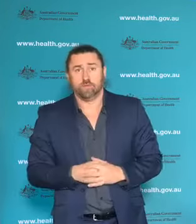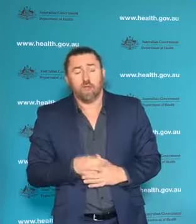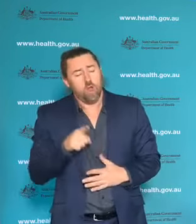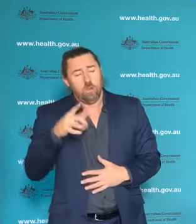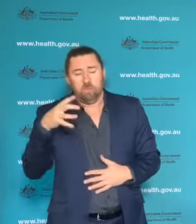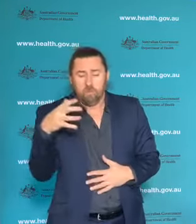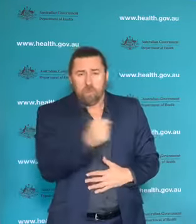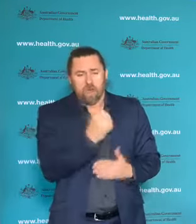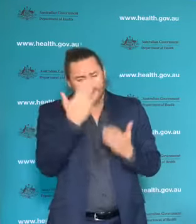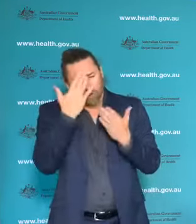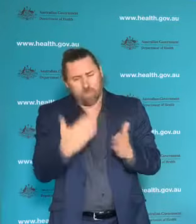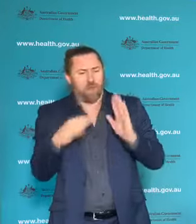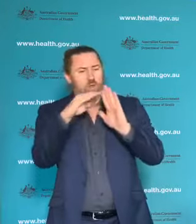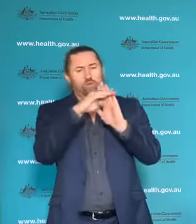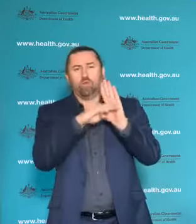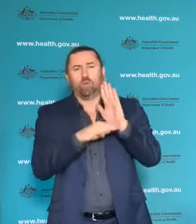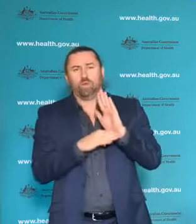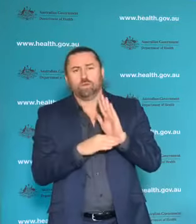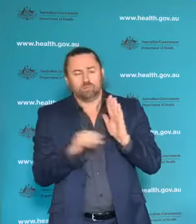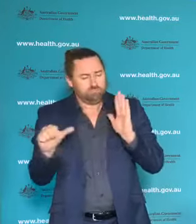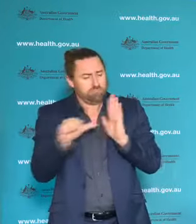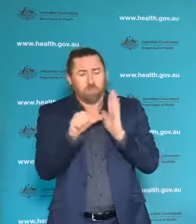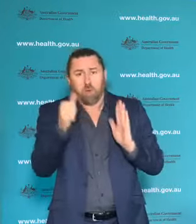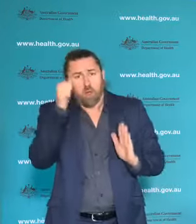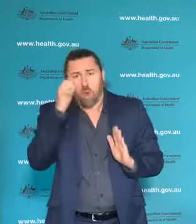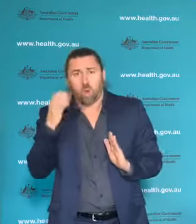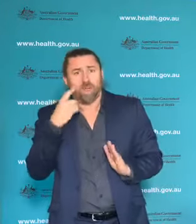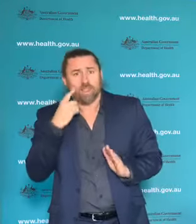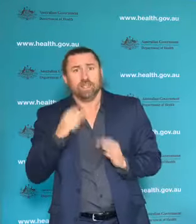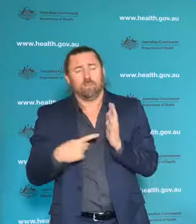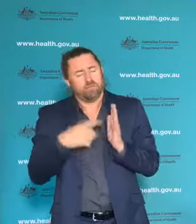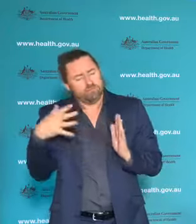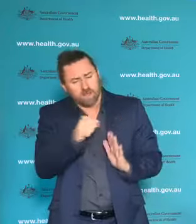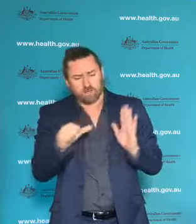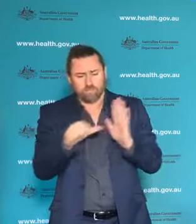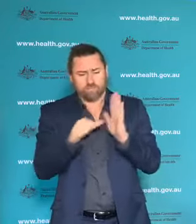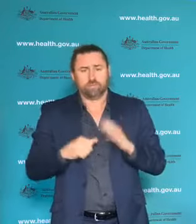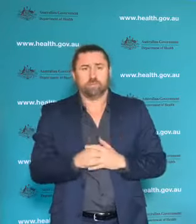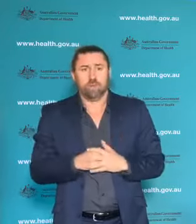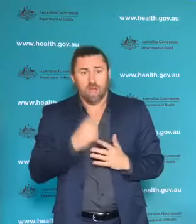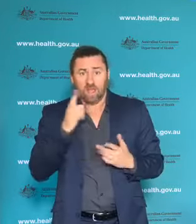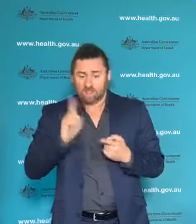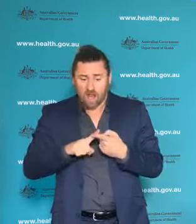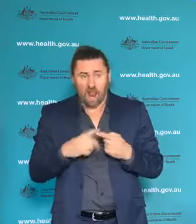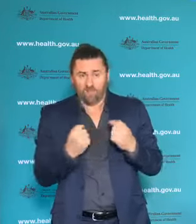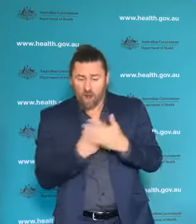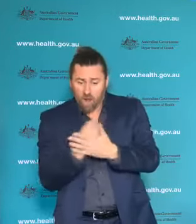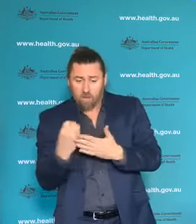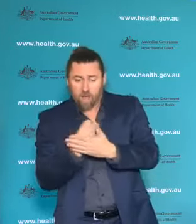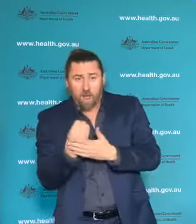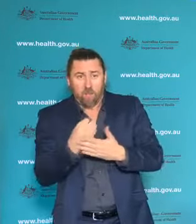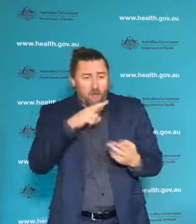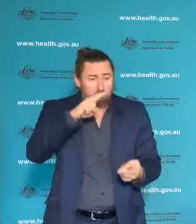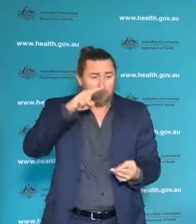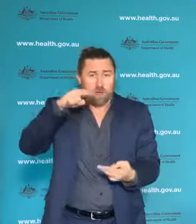the restrictions in place. While community transmission numbers stay high, this is a risk to all parts of the